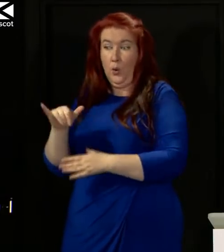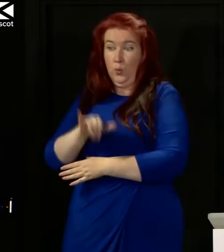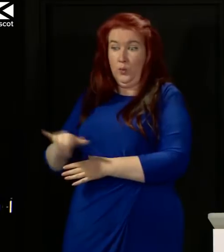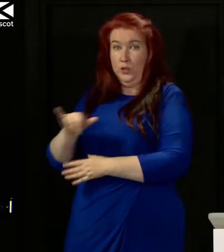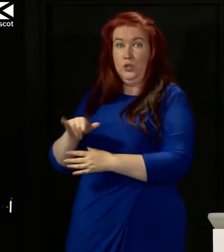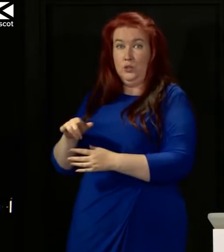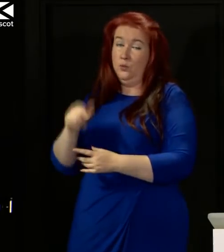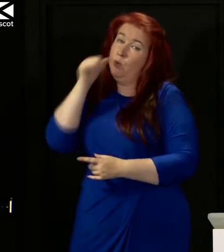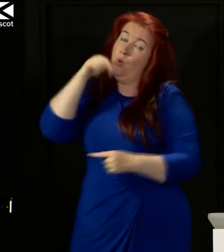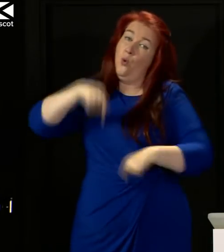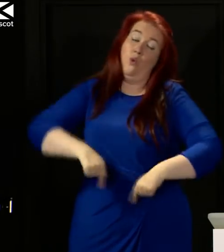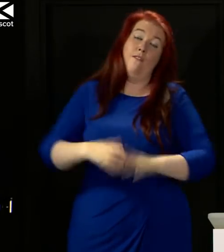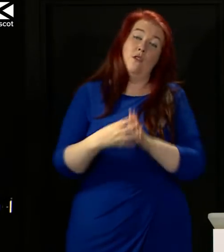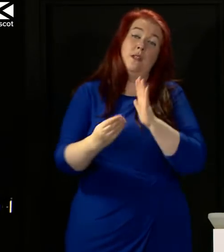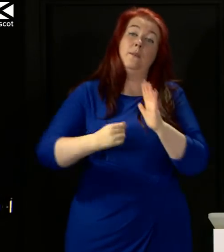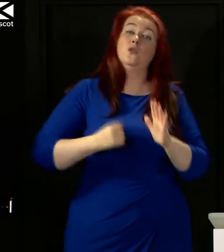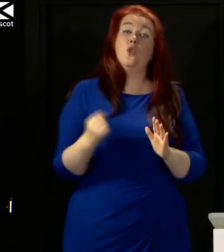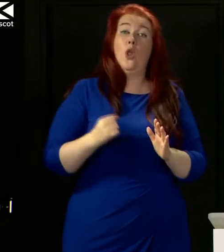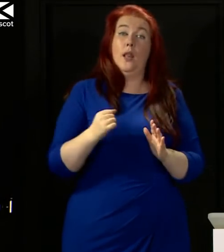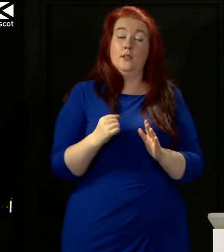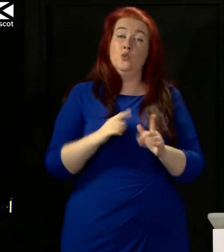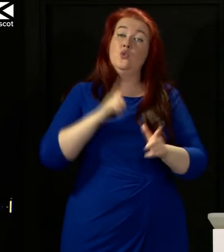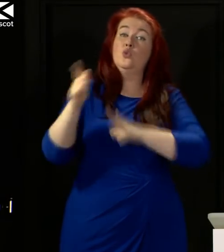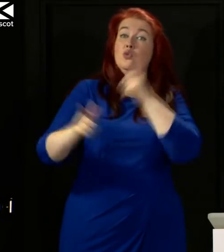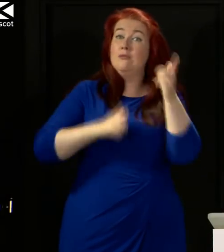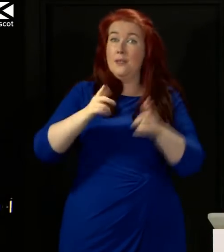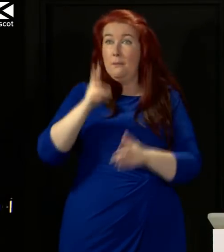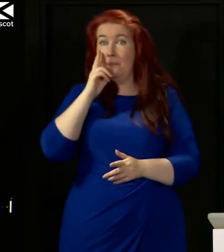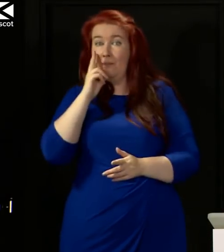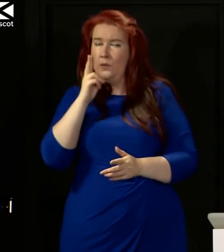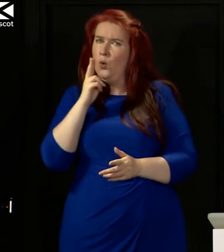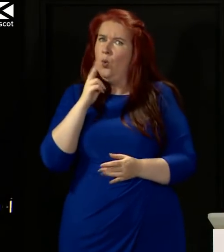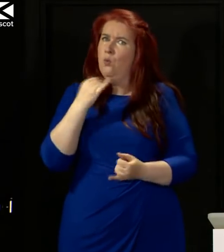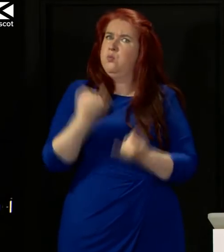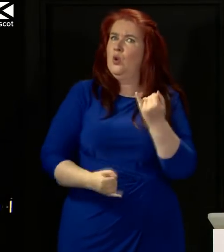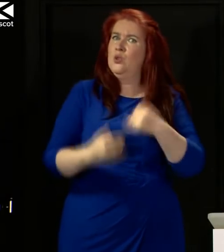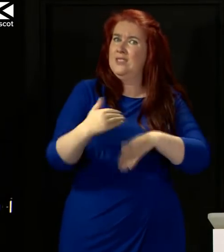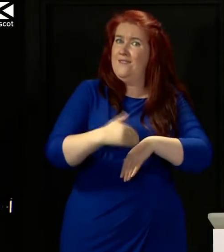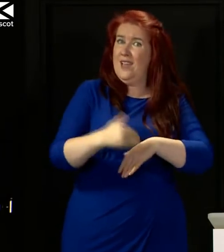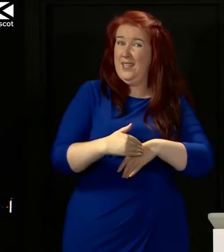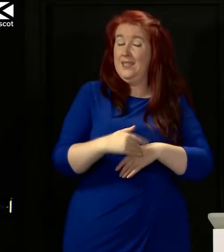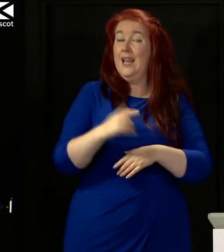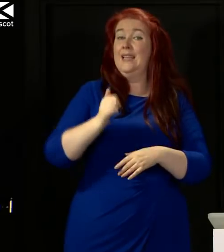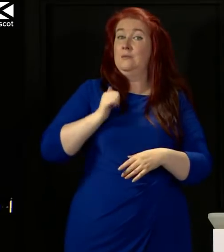know in Scotland tourism for example is harder hit and likely to be hit for longer than some